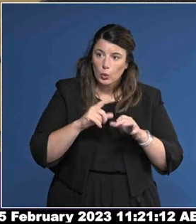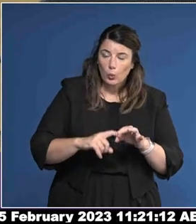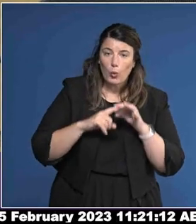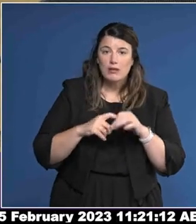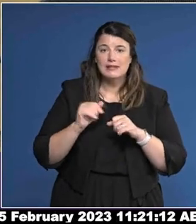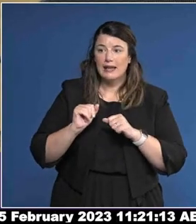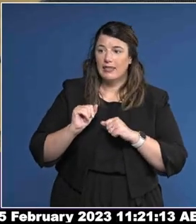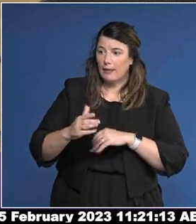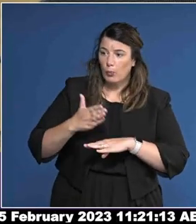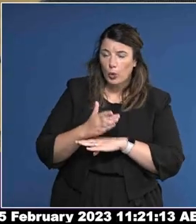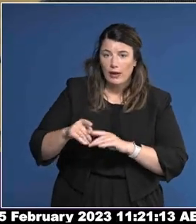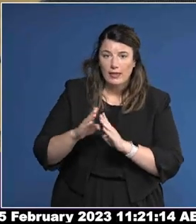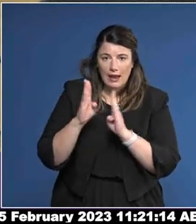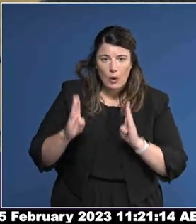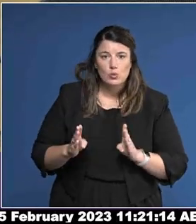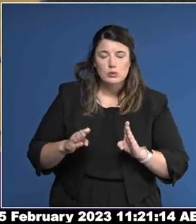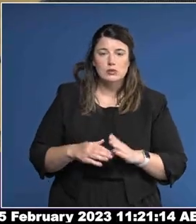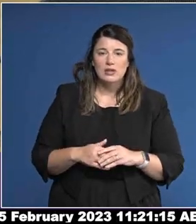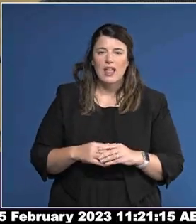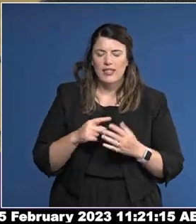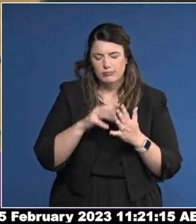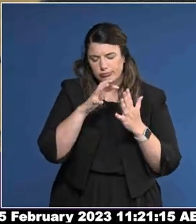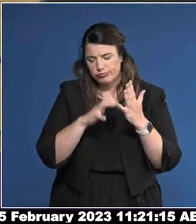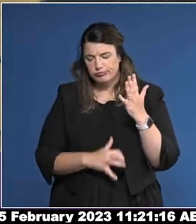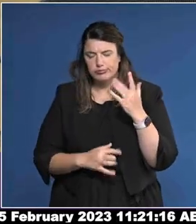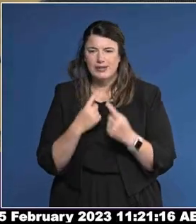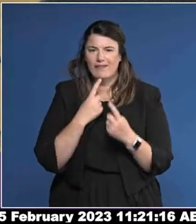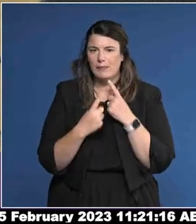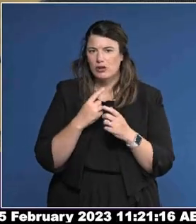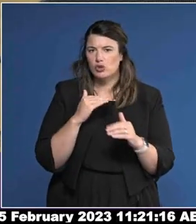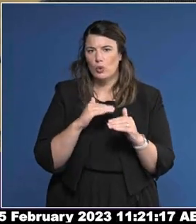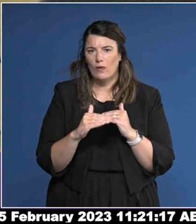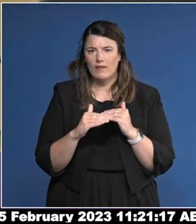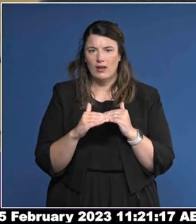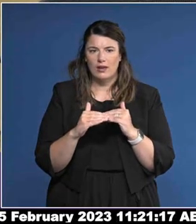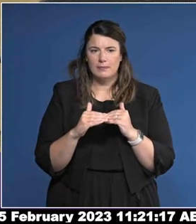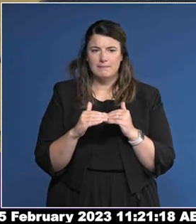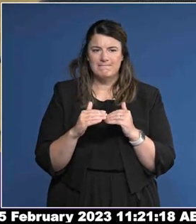And then there's a long discussion about some general practices around record-keeping at